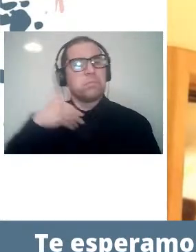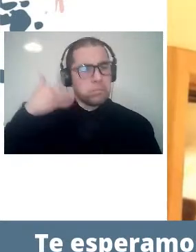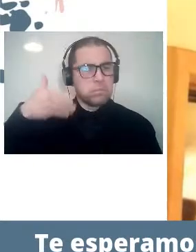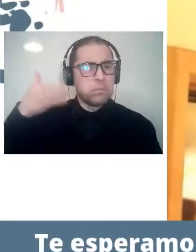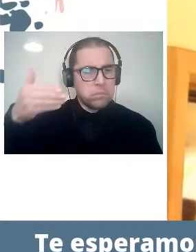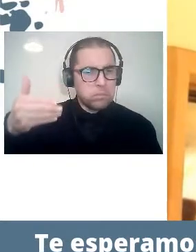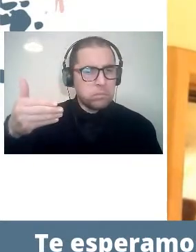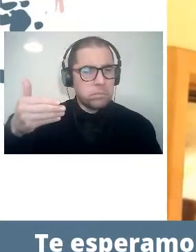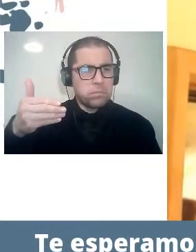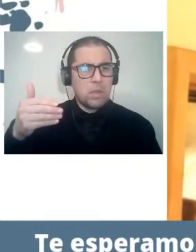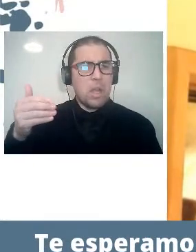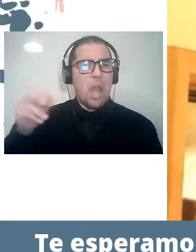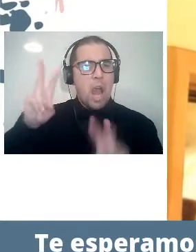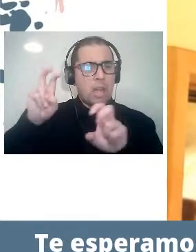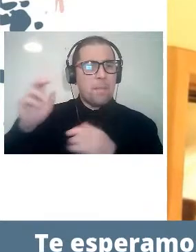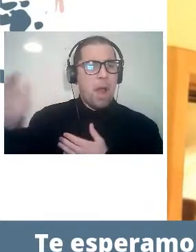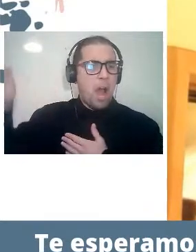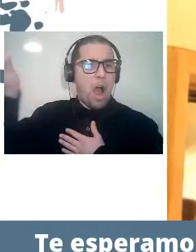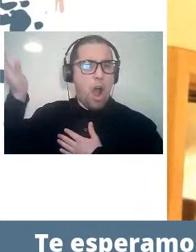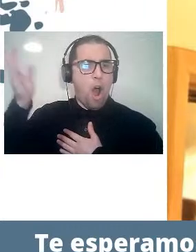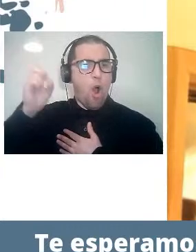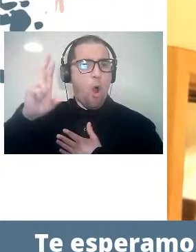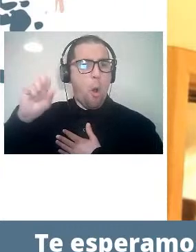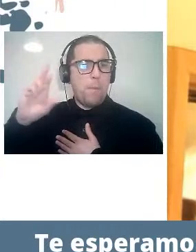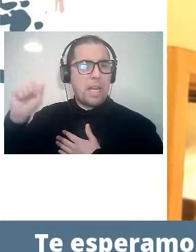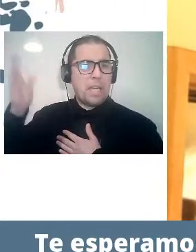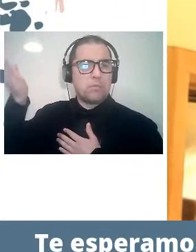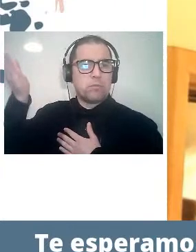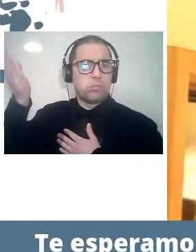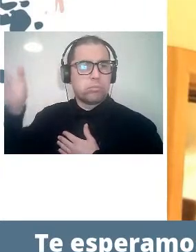between the opera genre and children.